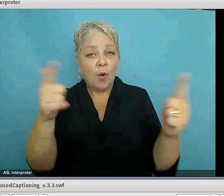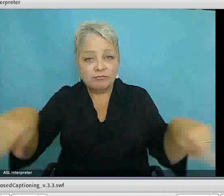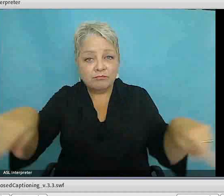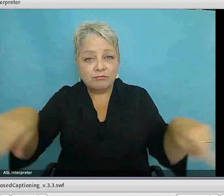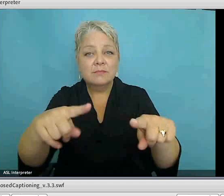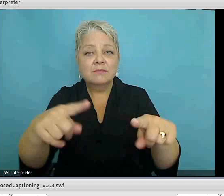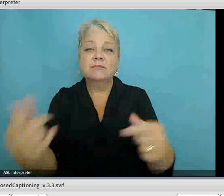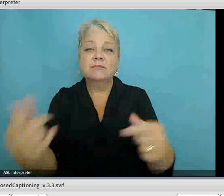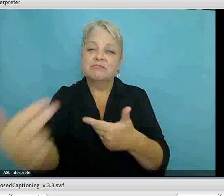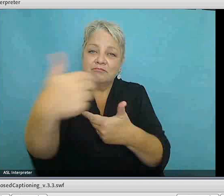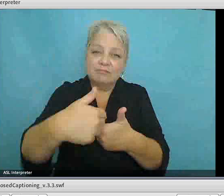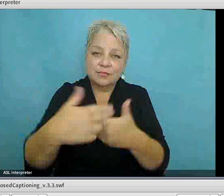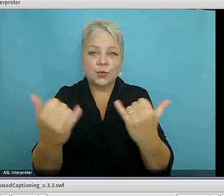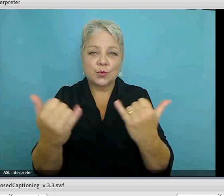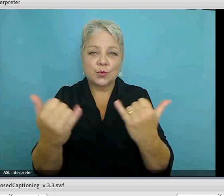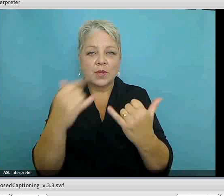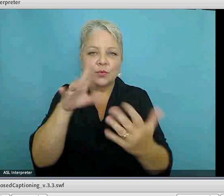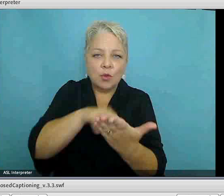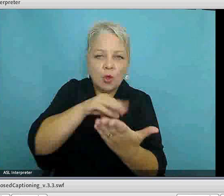to learn about One Care.